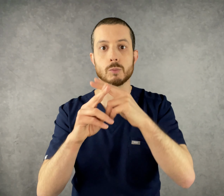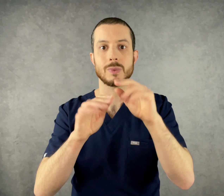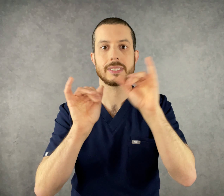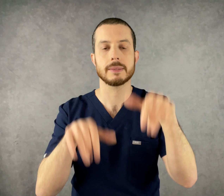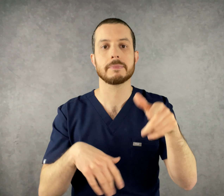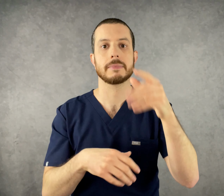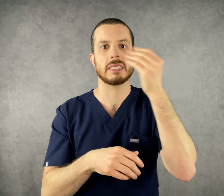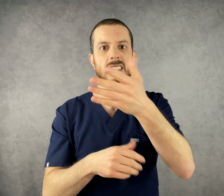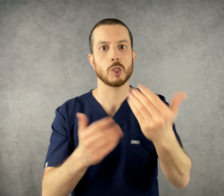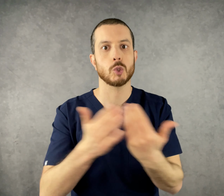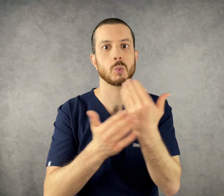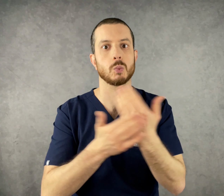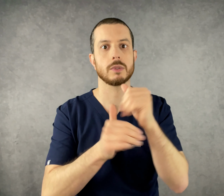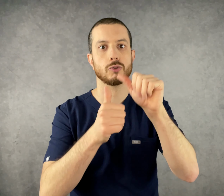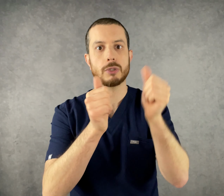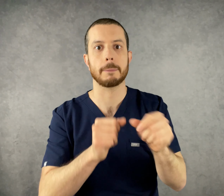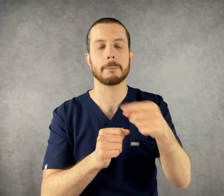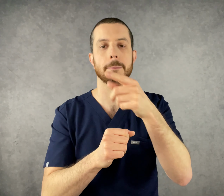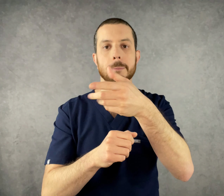to teach your immune system about the new shape